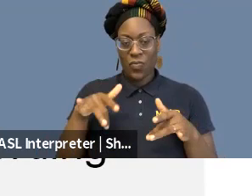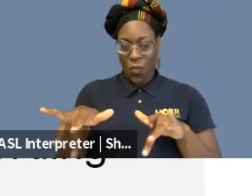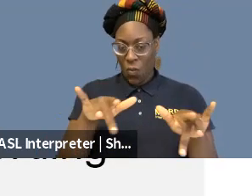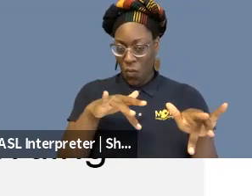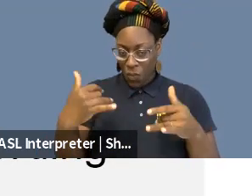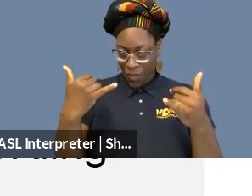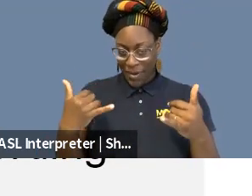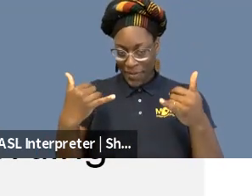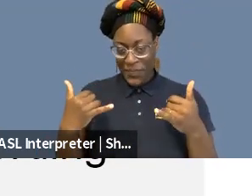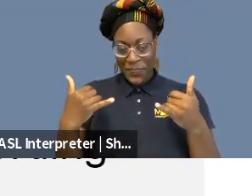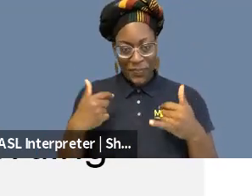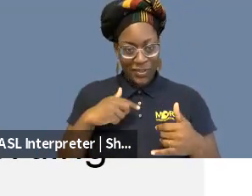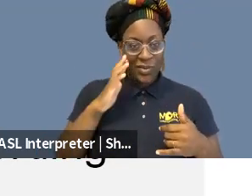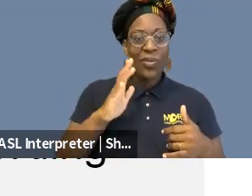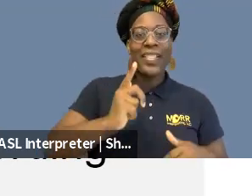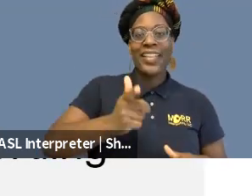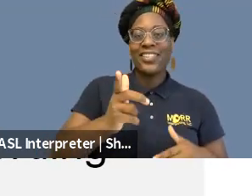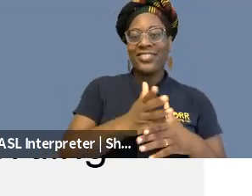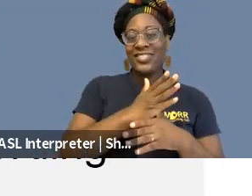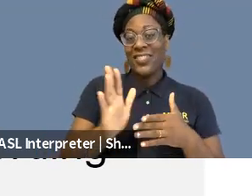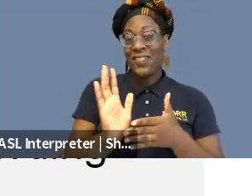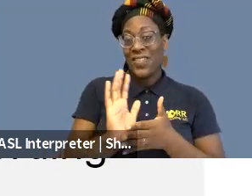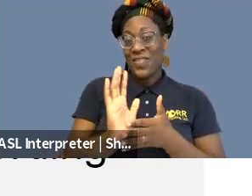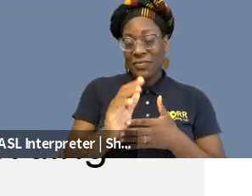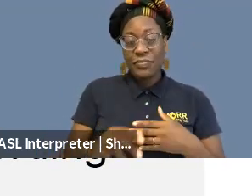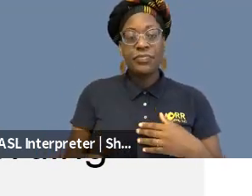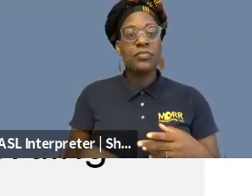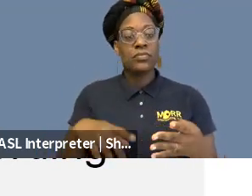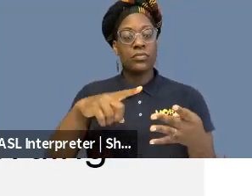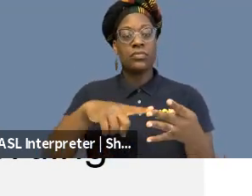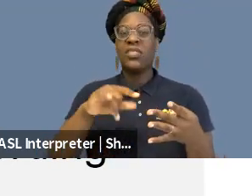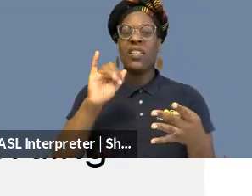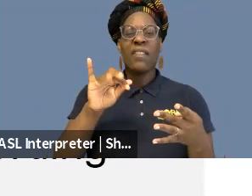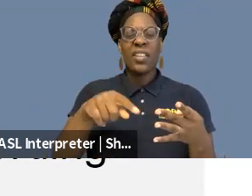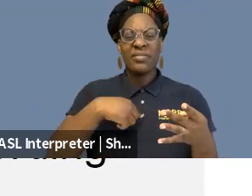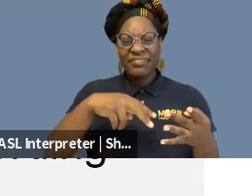and if you cannot see the sign language interpreter, please do send me a chat